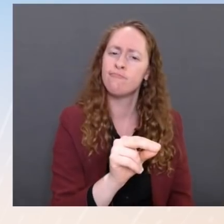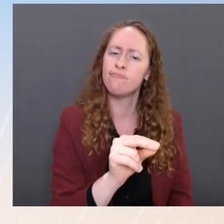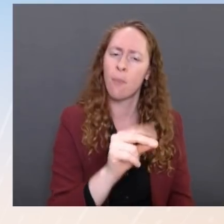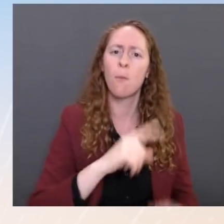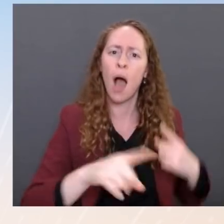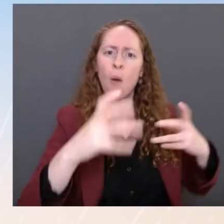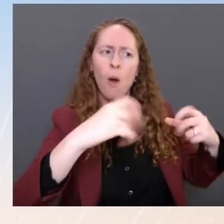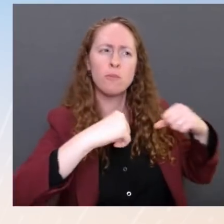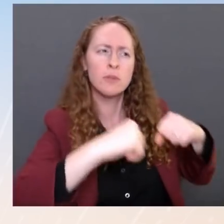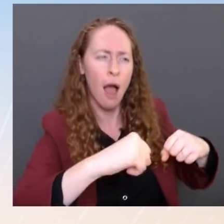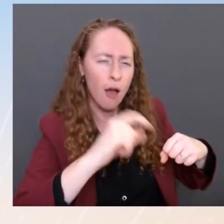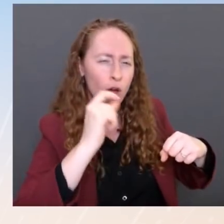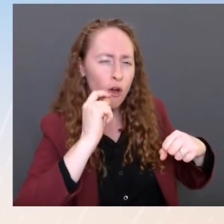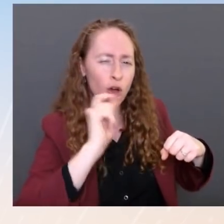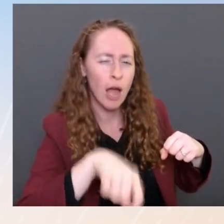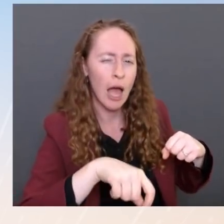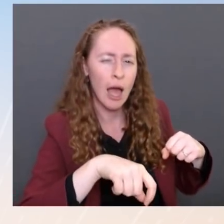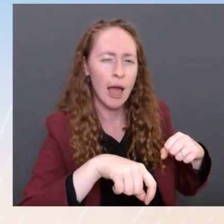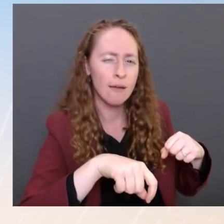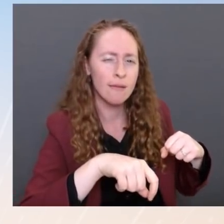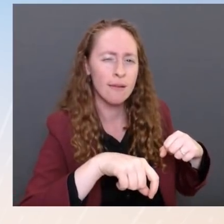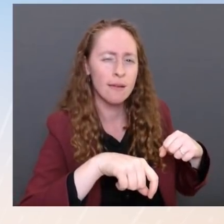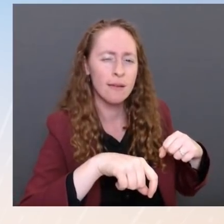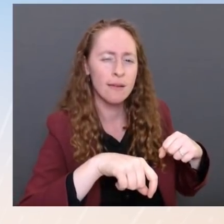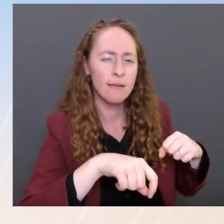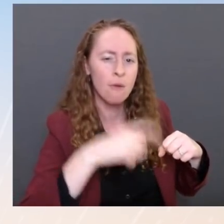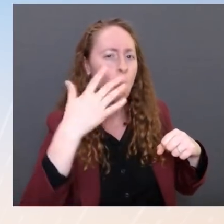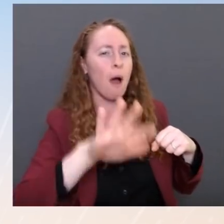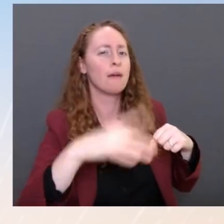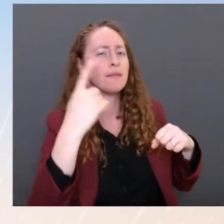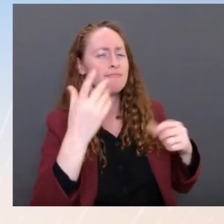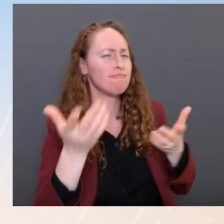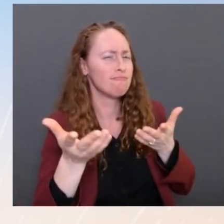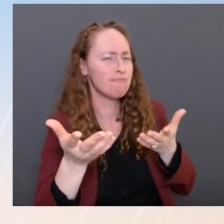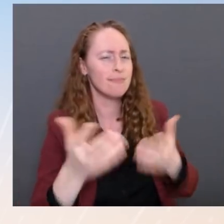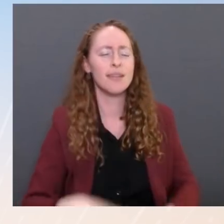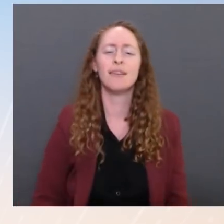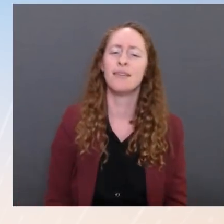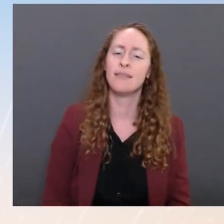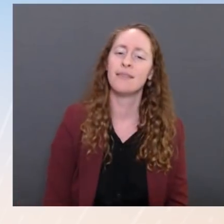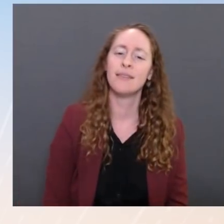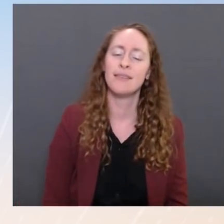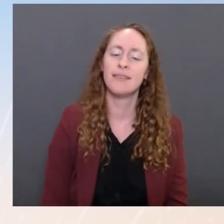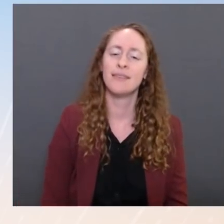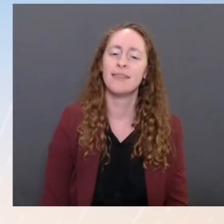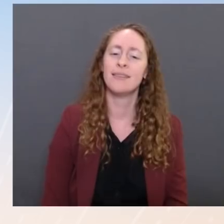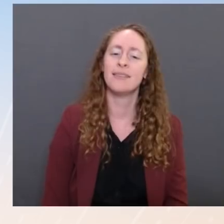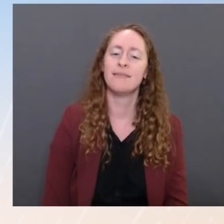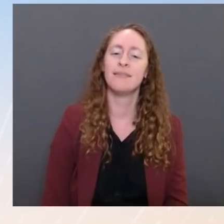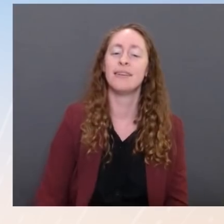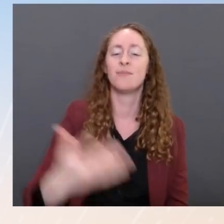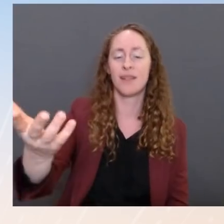to my NATO spokesperson colleague to speak to. What I would say, David, is that what we support